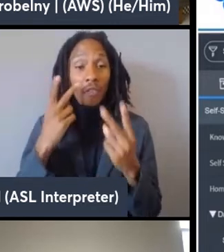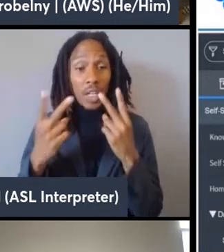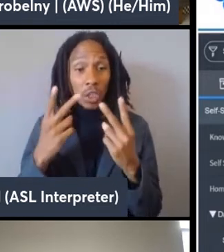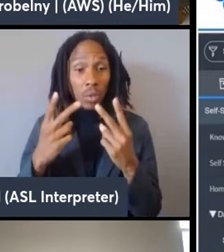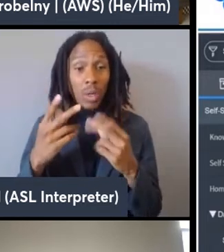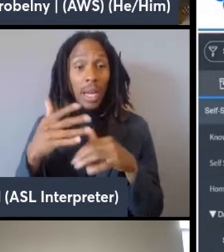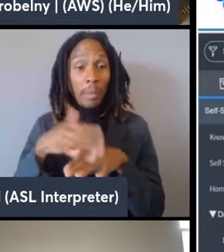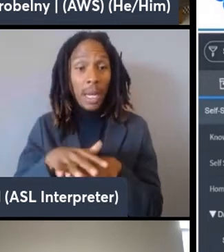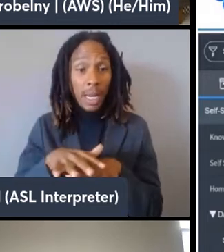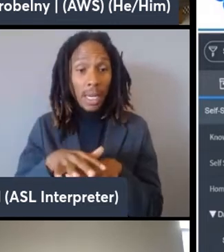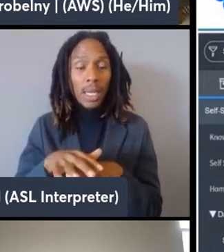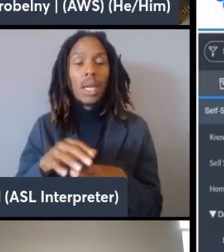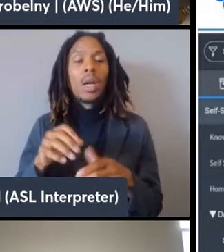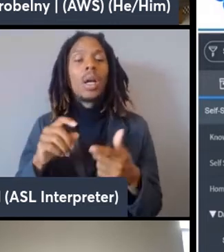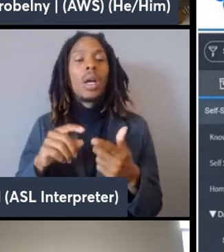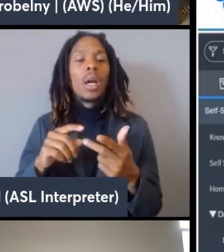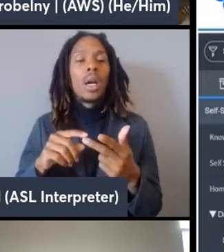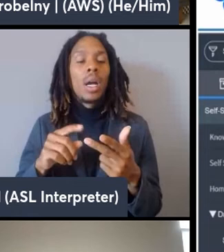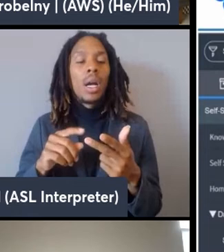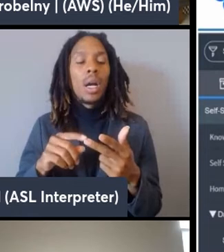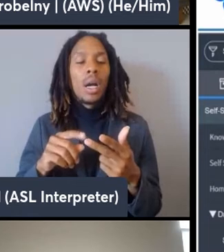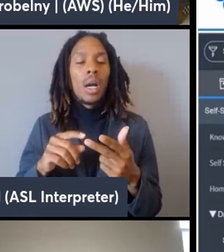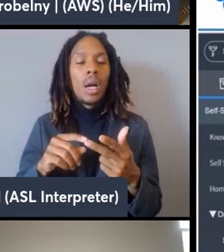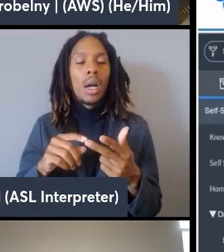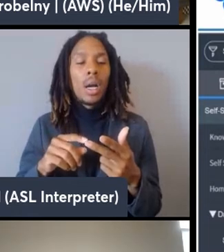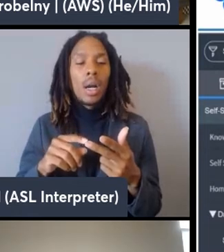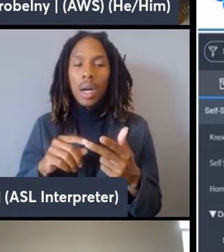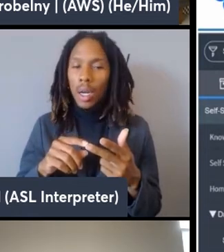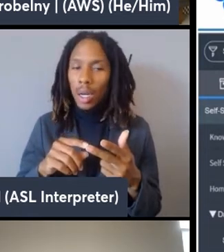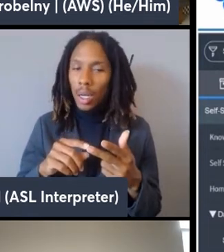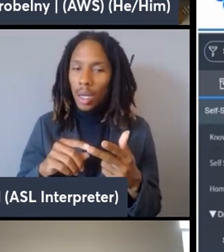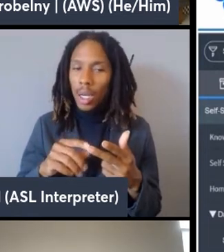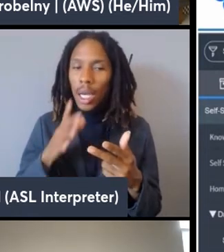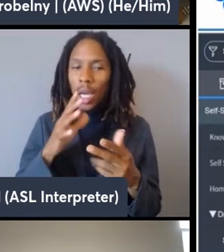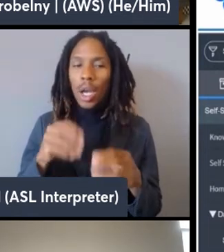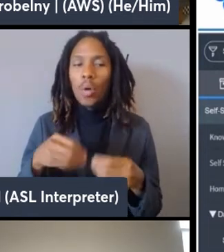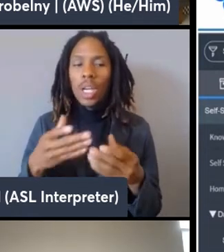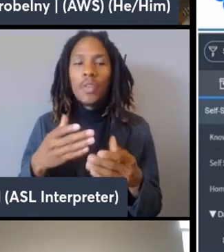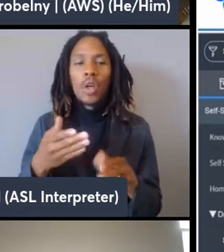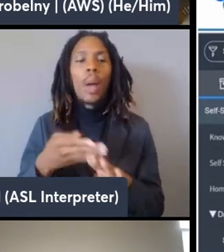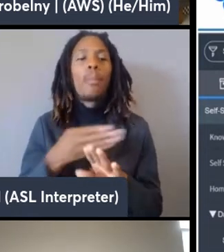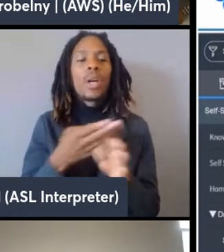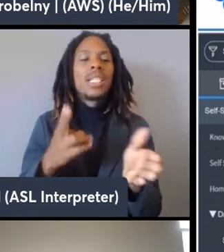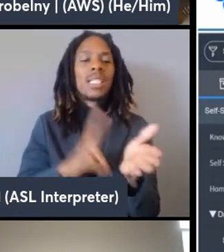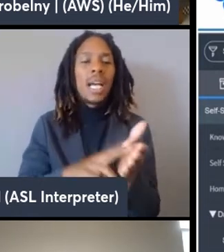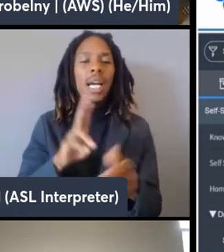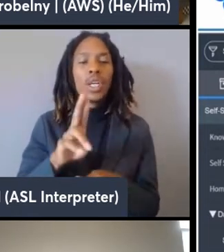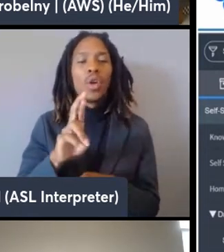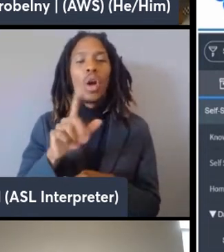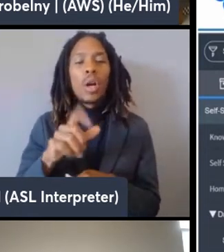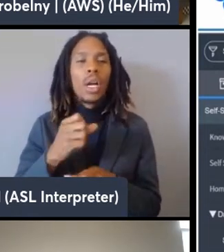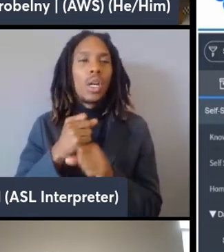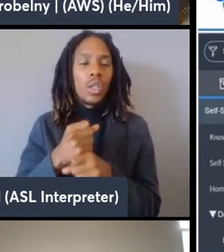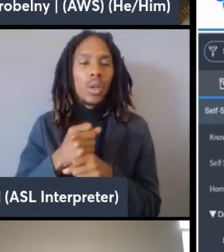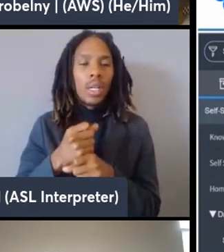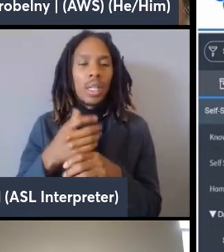and then we securely give you the pre-signed URL for creating the embed in there.